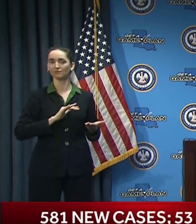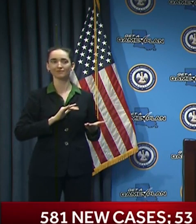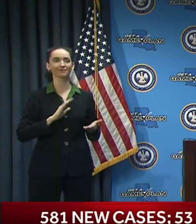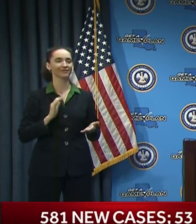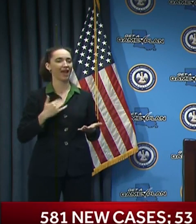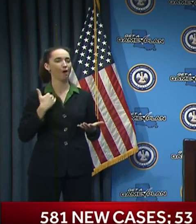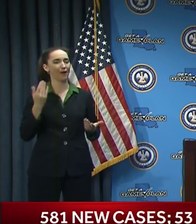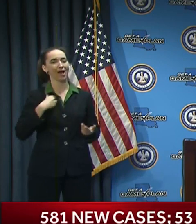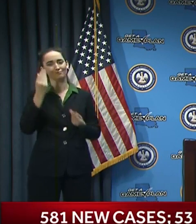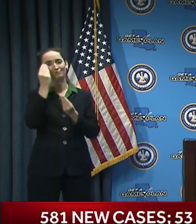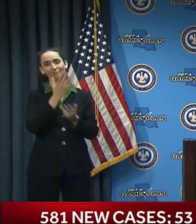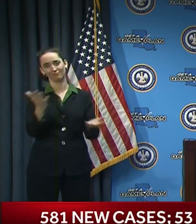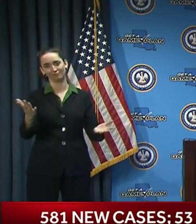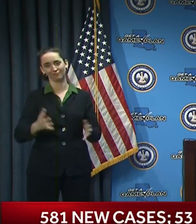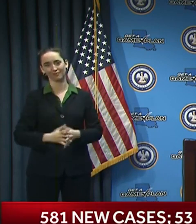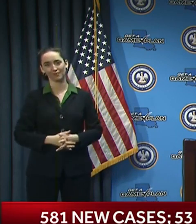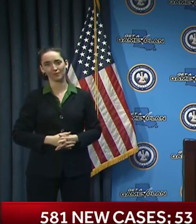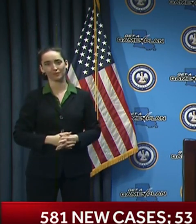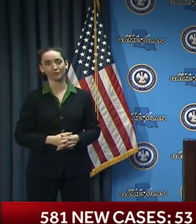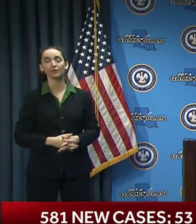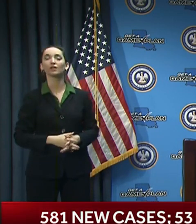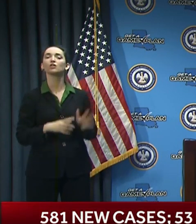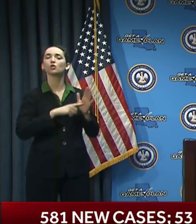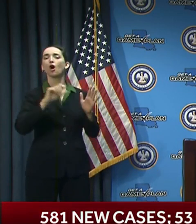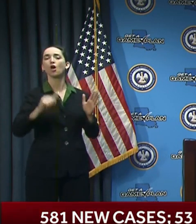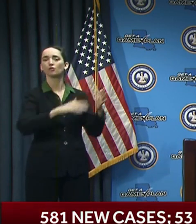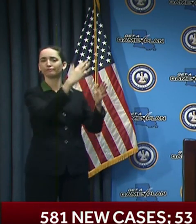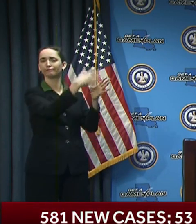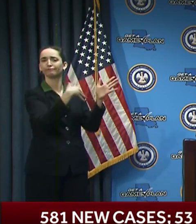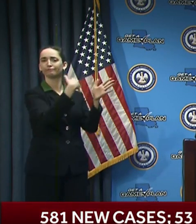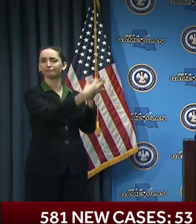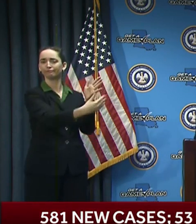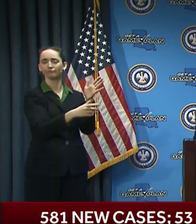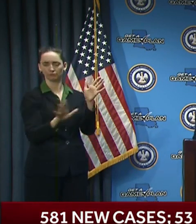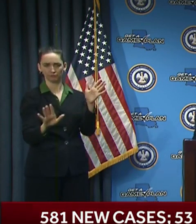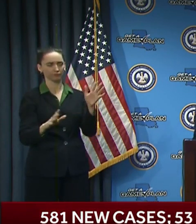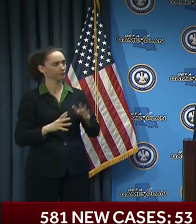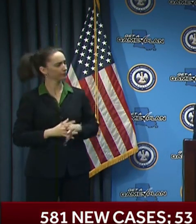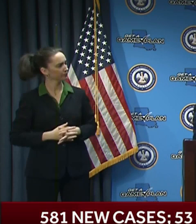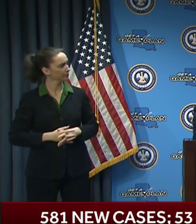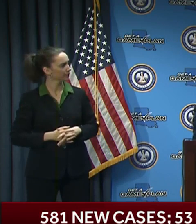AND SO I WANTED TO SHARE THAT WITH YOU ALL THIS MORNING.